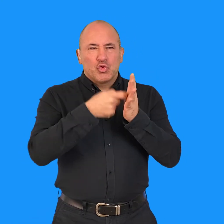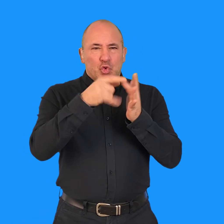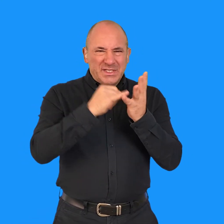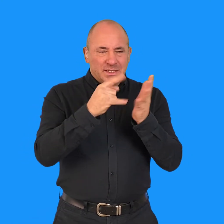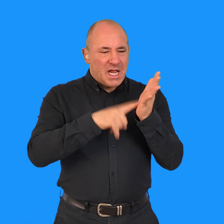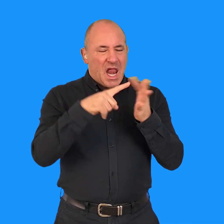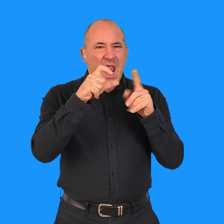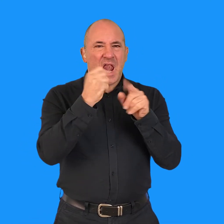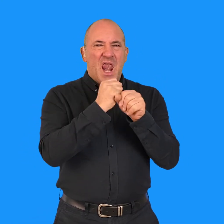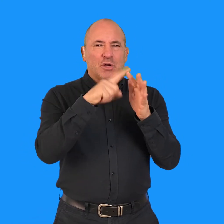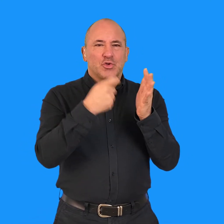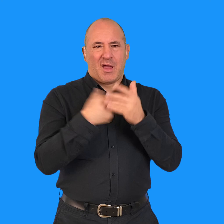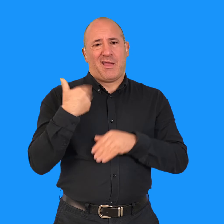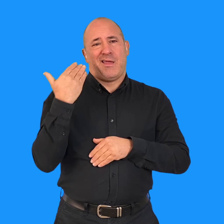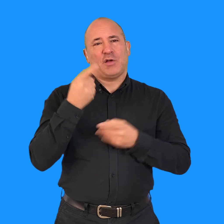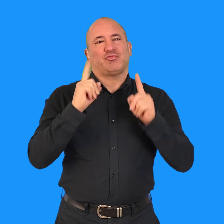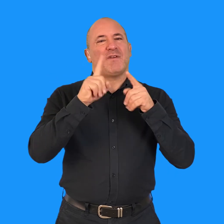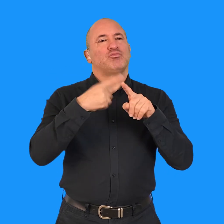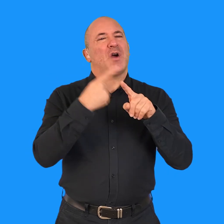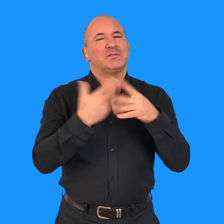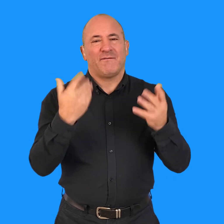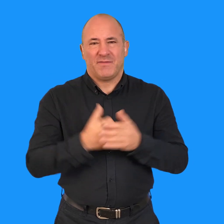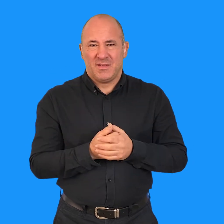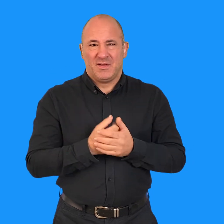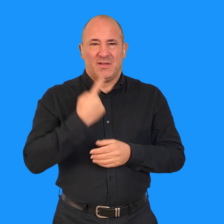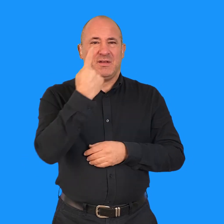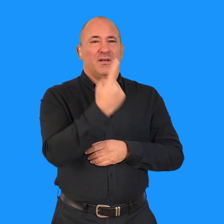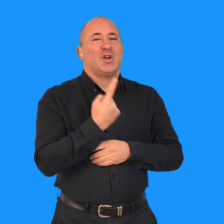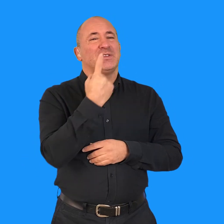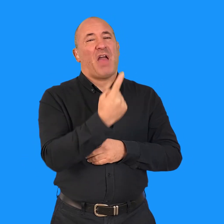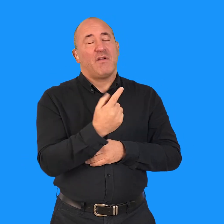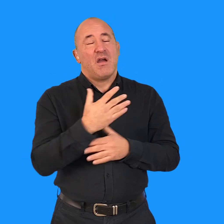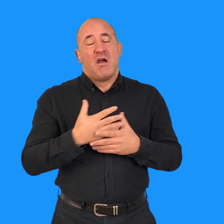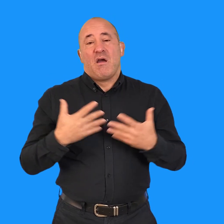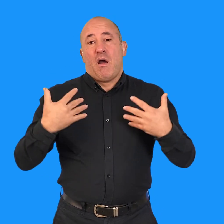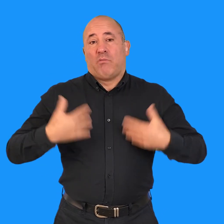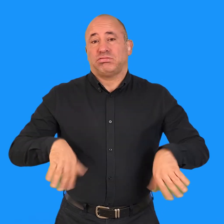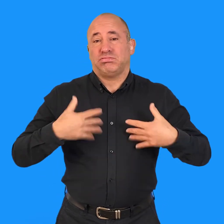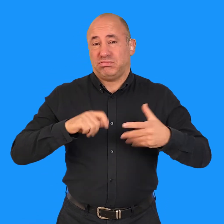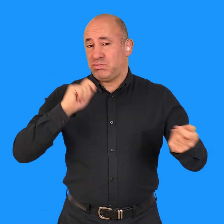who was our former chief executive. Chris was a dynamo.